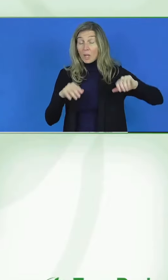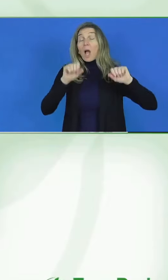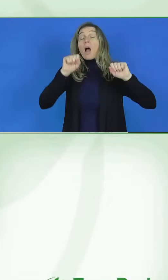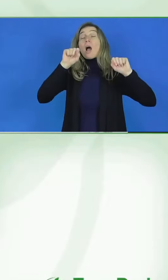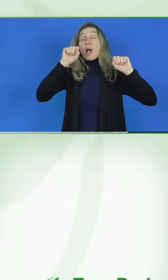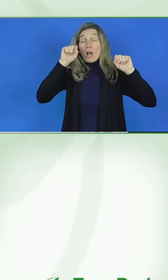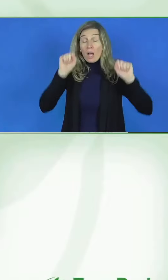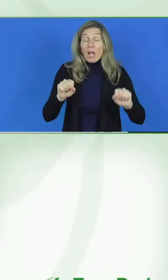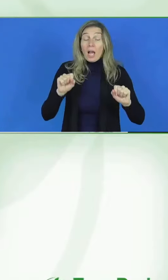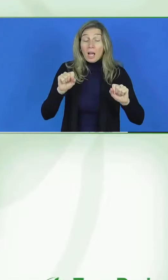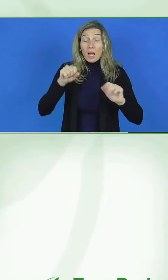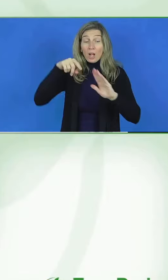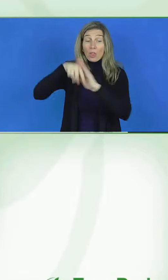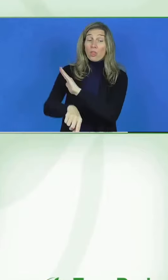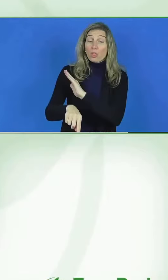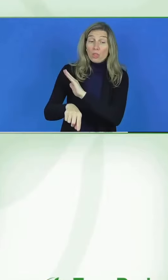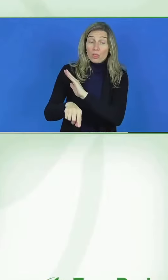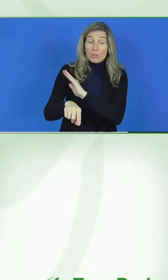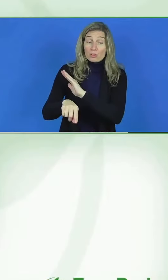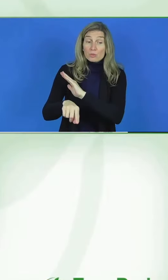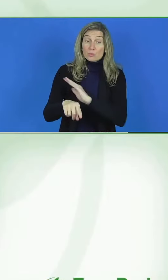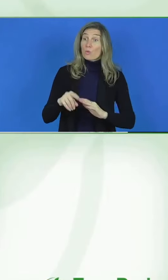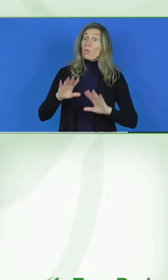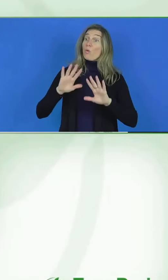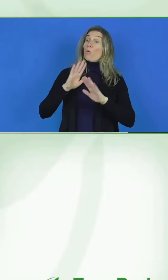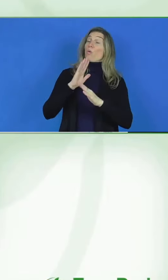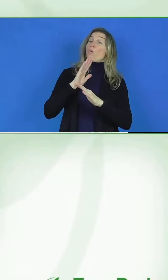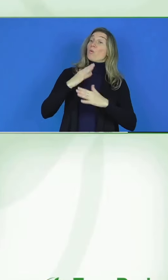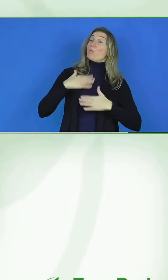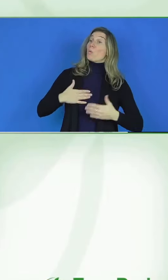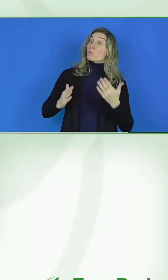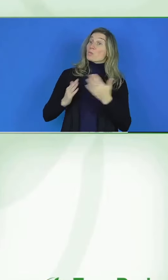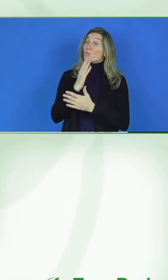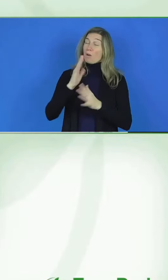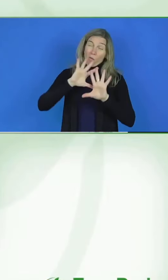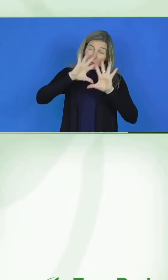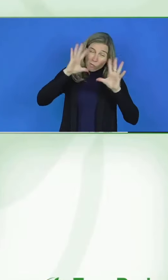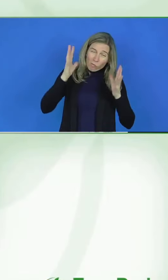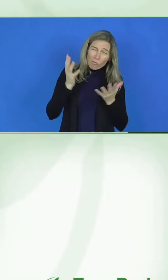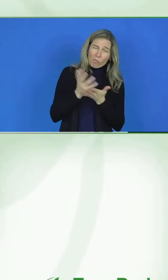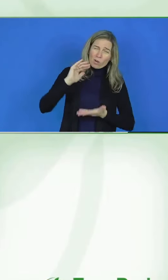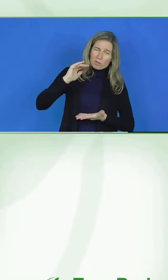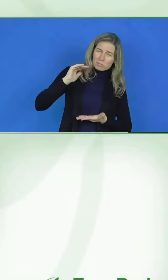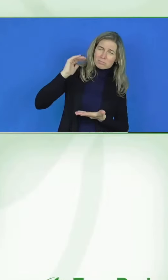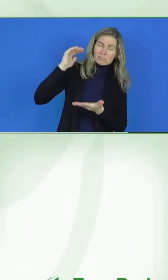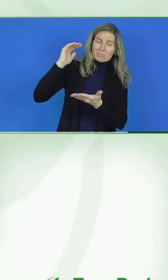at our own peril. And it concluded, the committee concluded that in the narrow